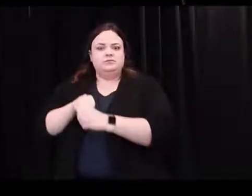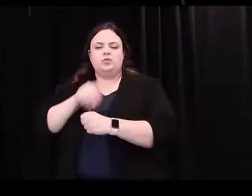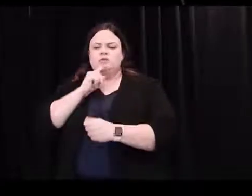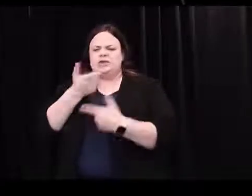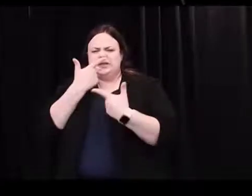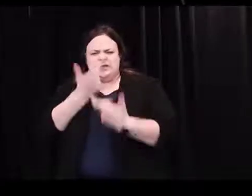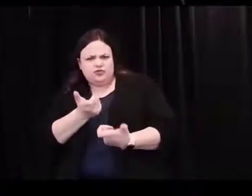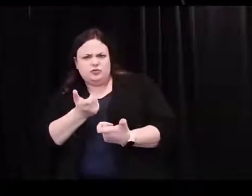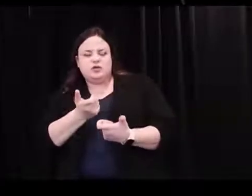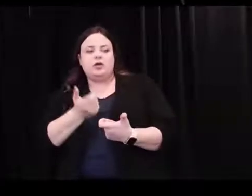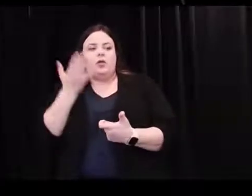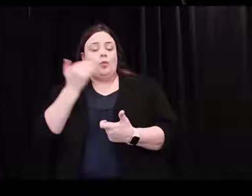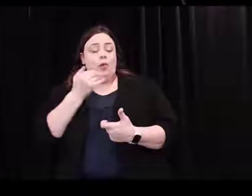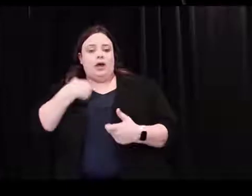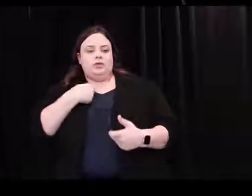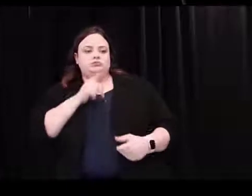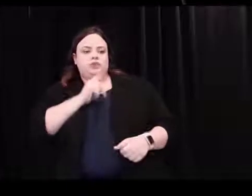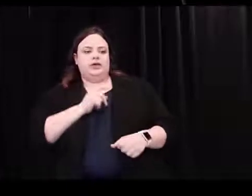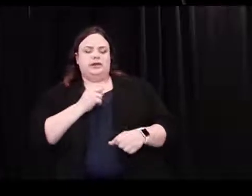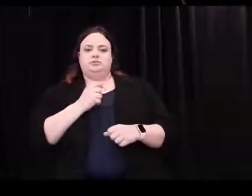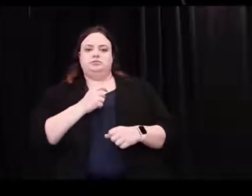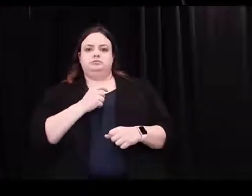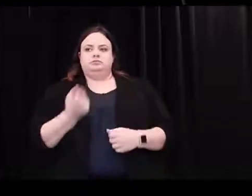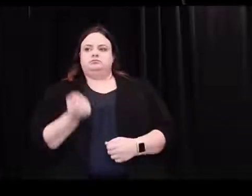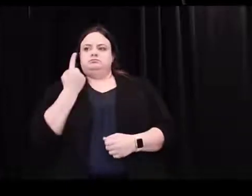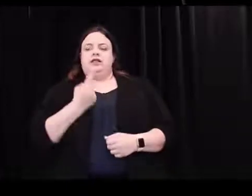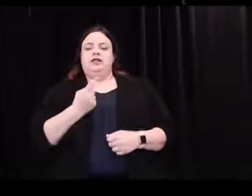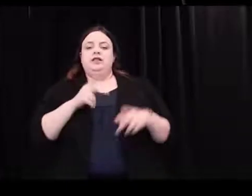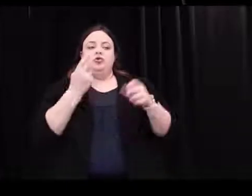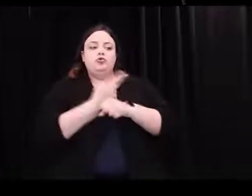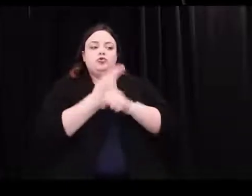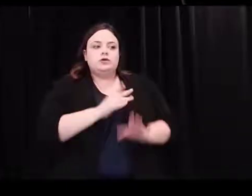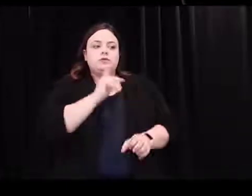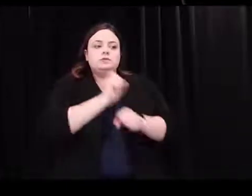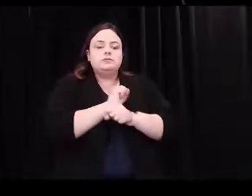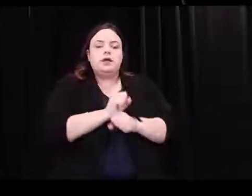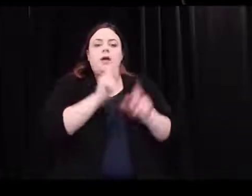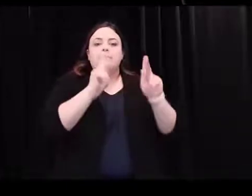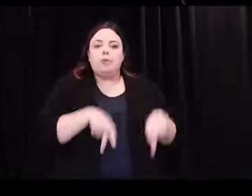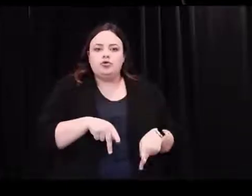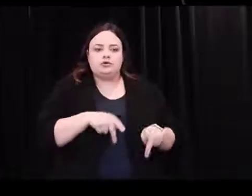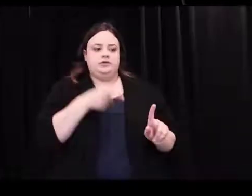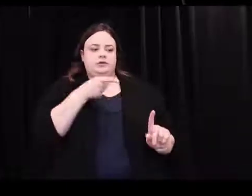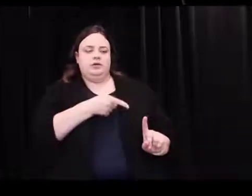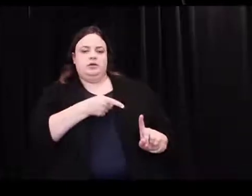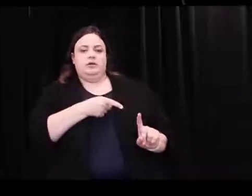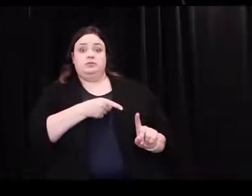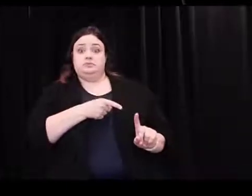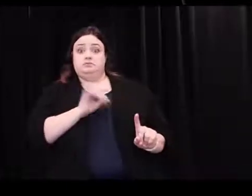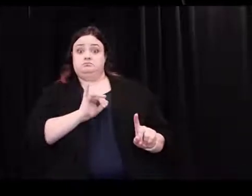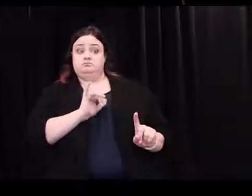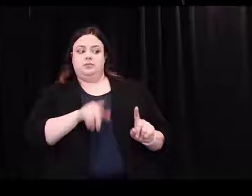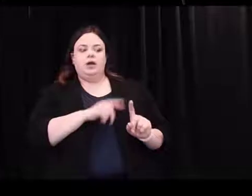because it solidified for me that the user is actually a person- duh- that existed before